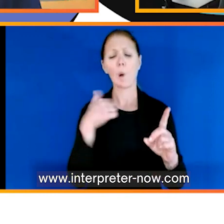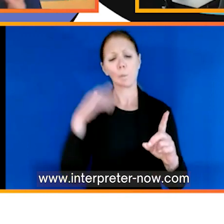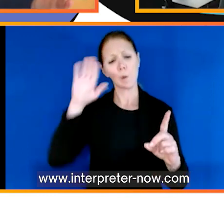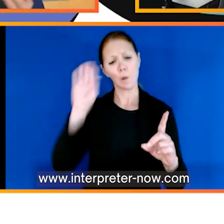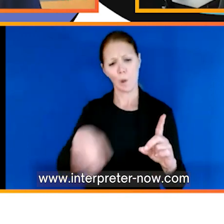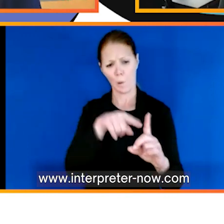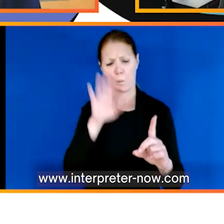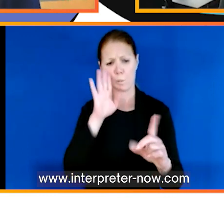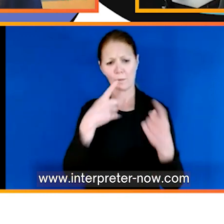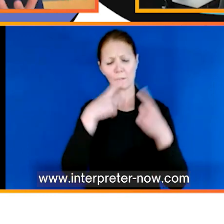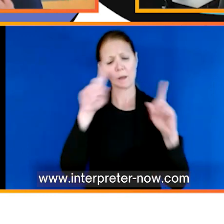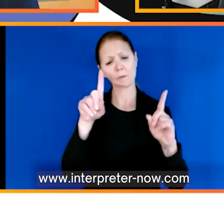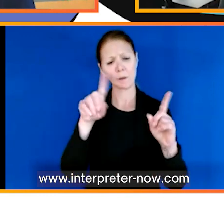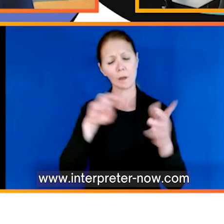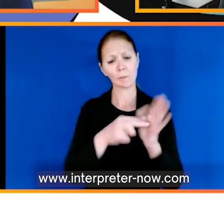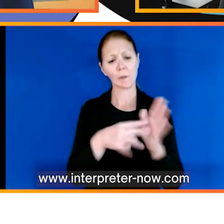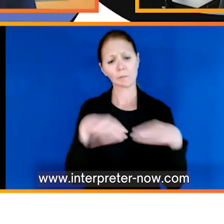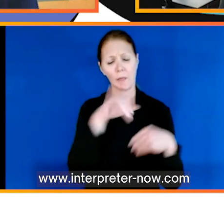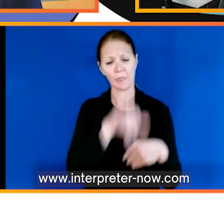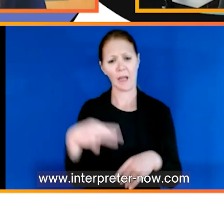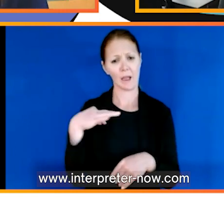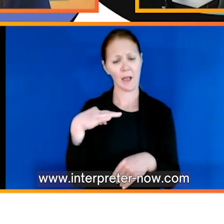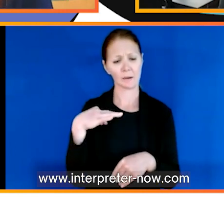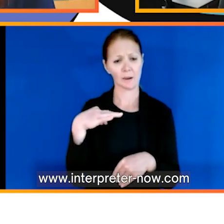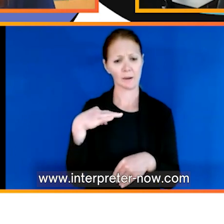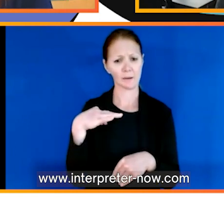in, before people that we just don't know.